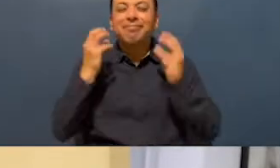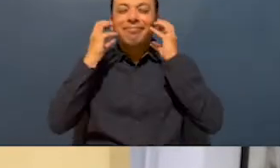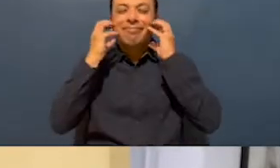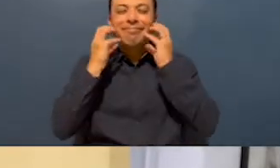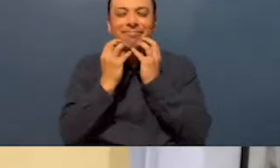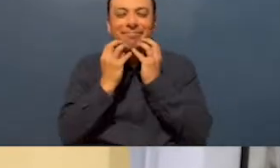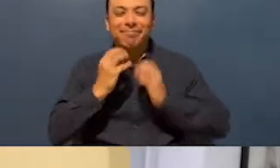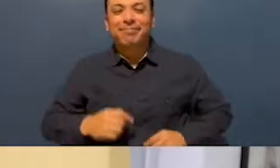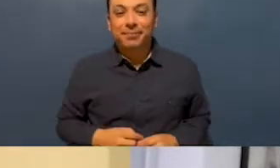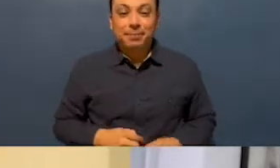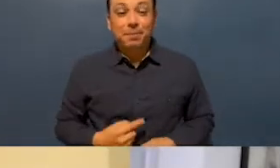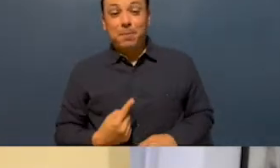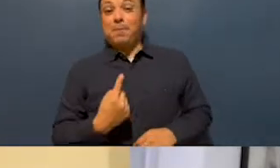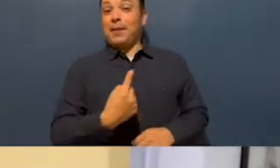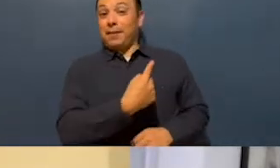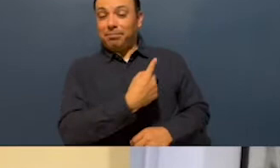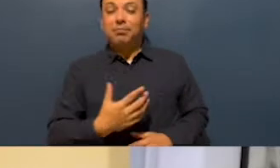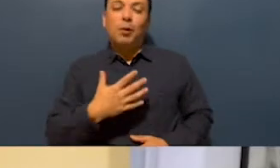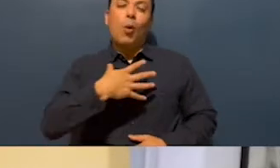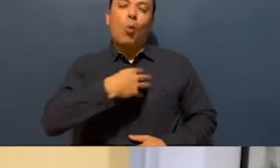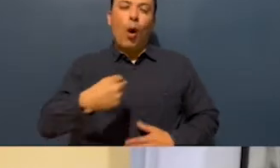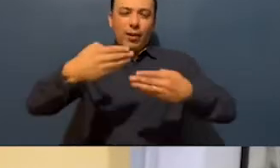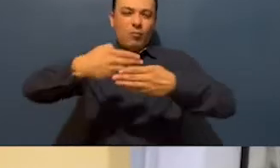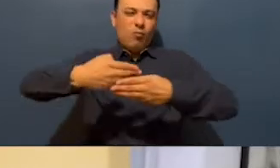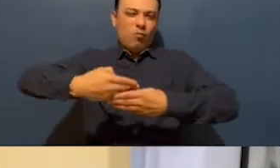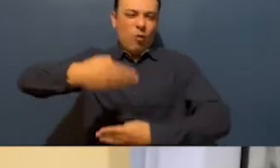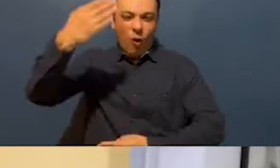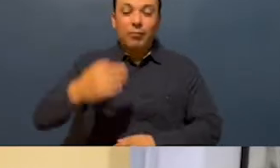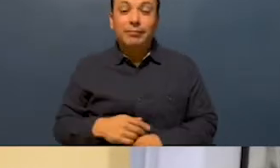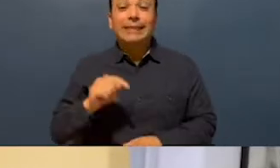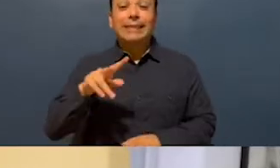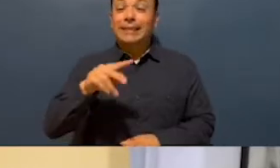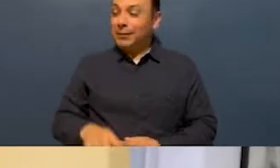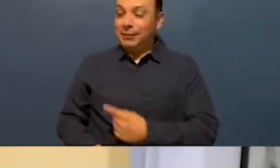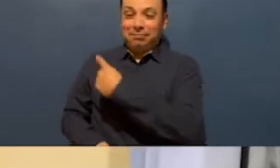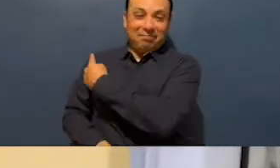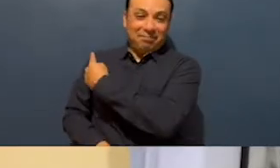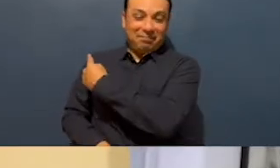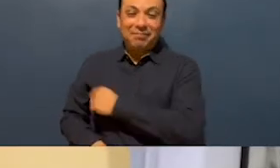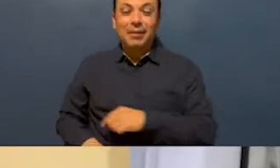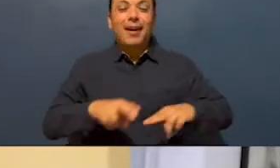and behind me you can see a white wall with the TV to my right shoulder and a couch to my left